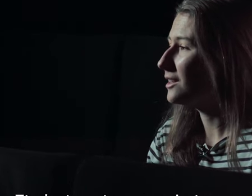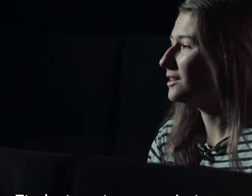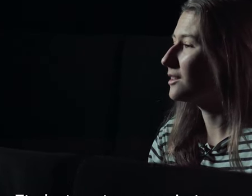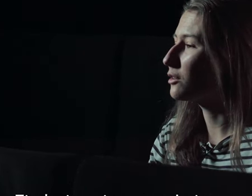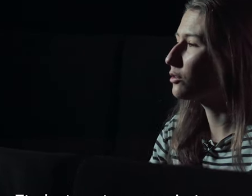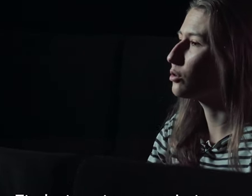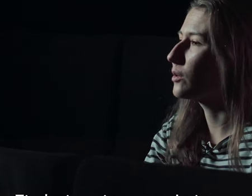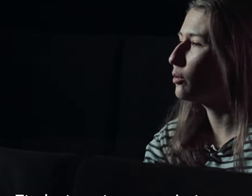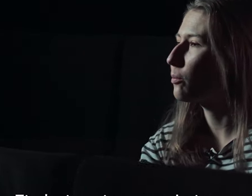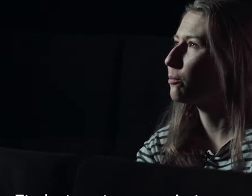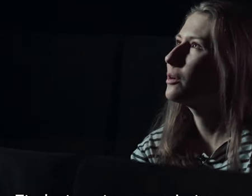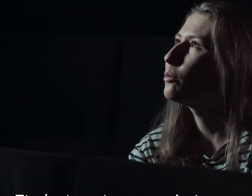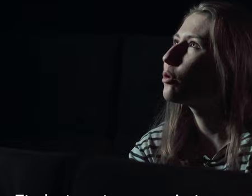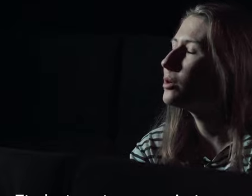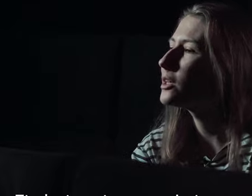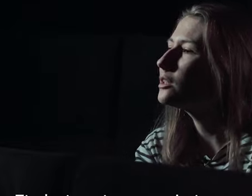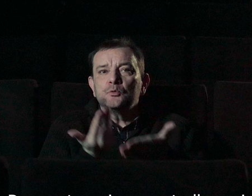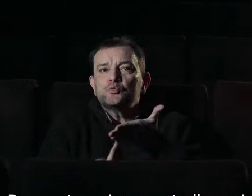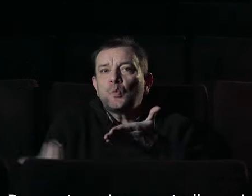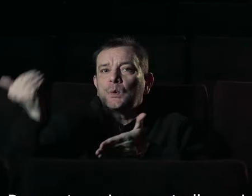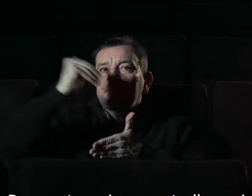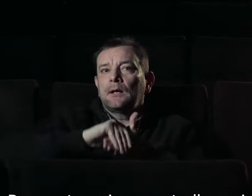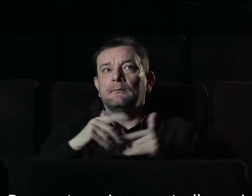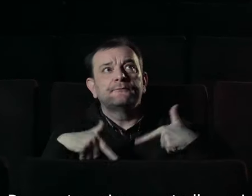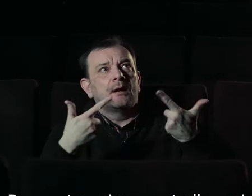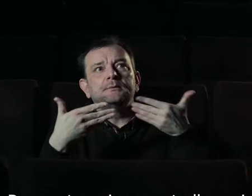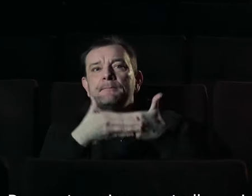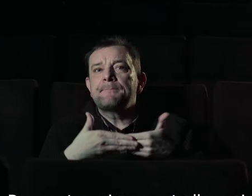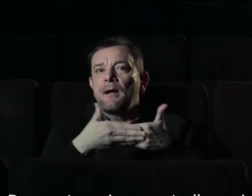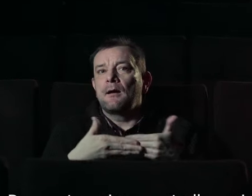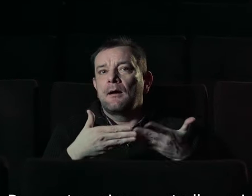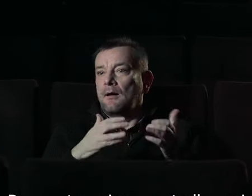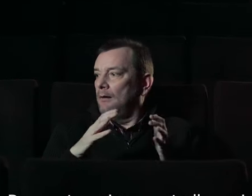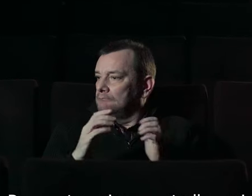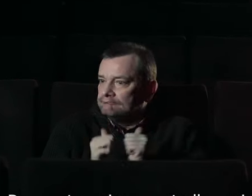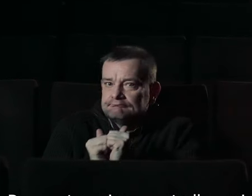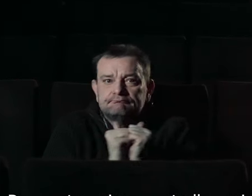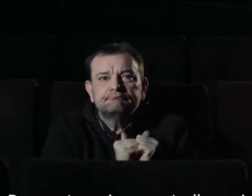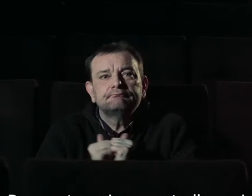And that’s something that I find a bit problematic. On the other hand, if you want to go see a film with friends,